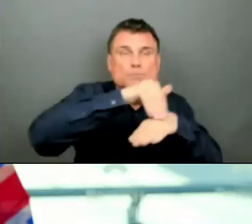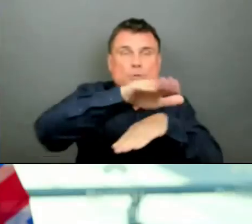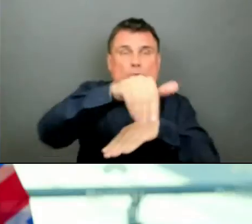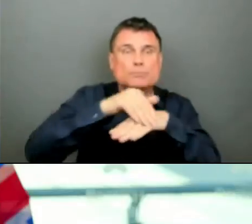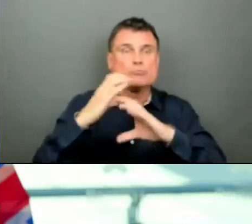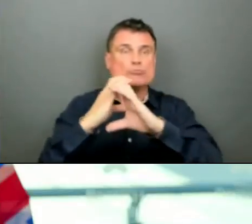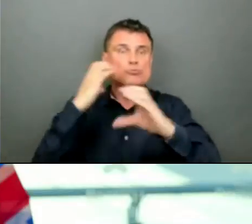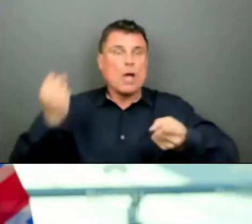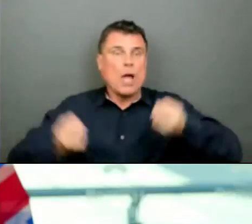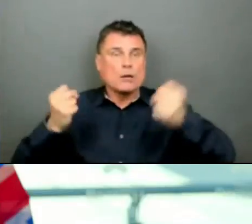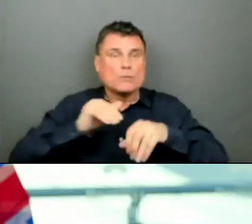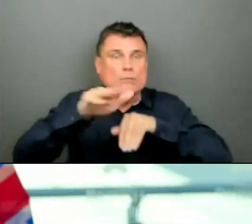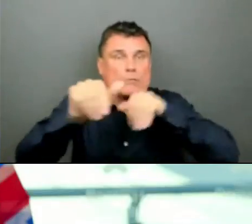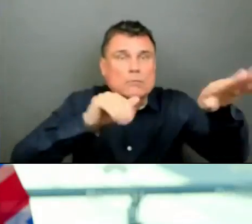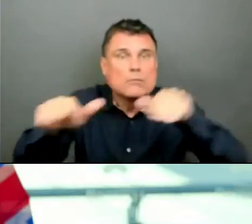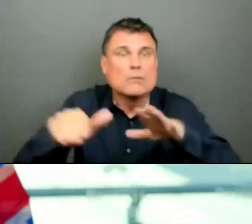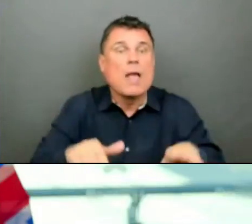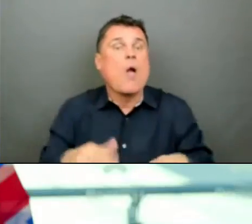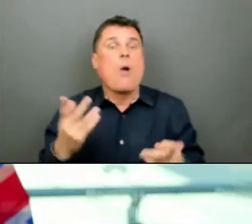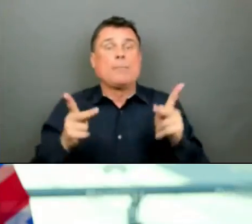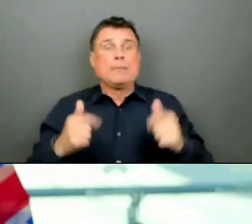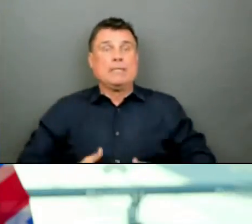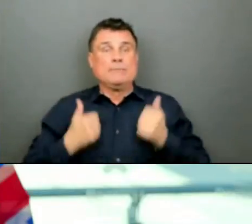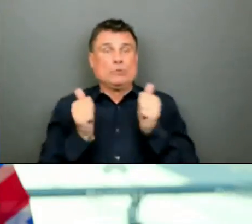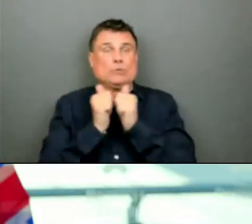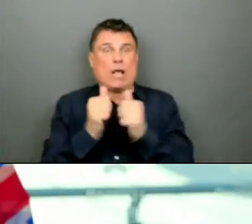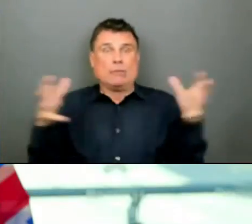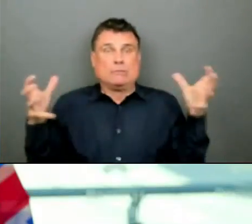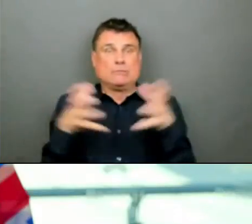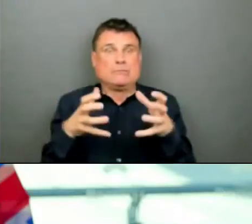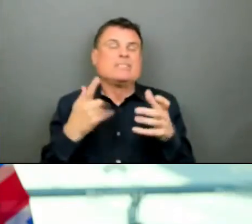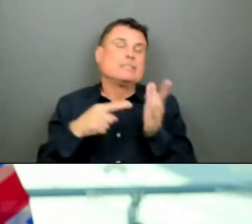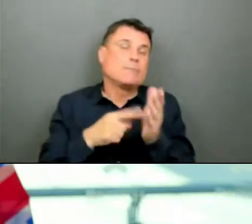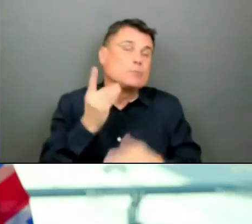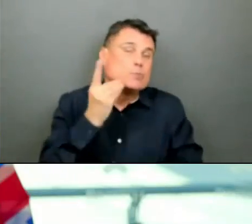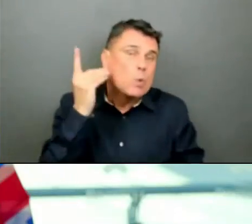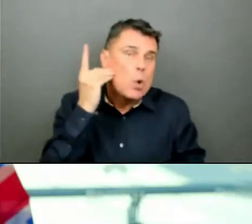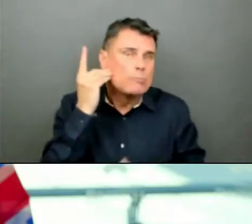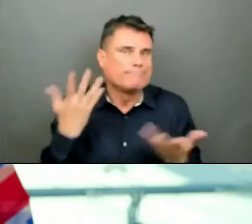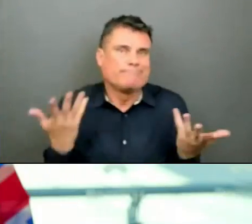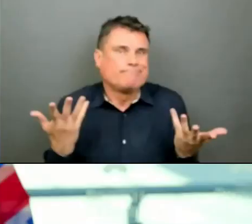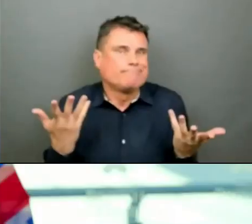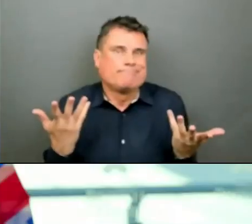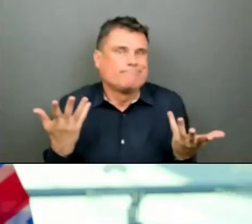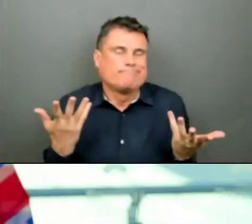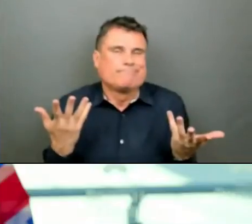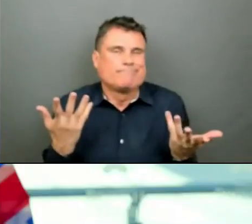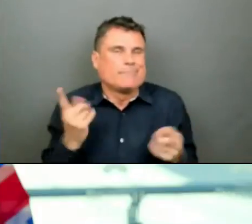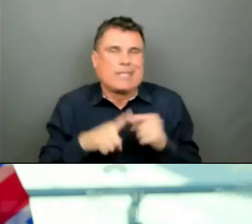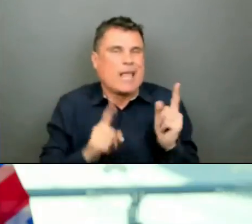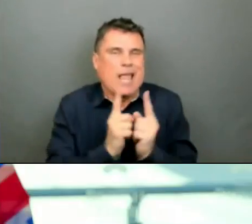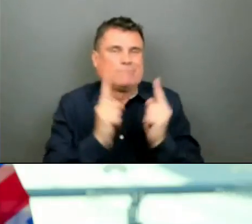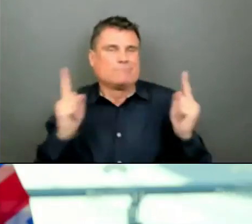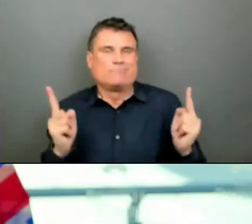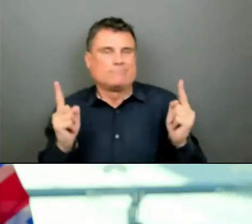workplaces thatat can't be done renotally. Workplaces, farming, so this has an ongoing program. Part of our ongoing work together has